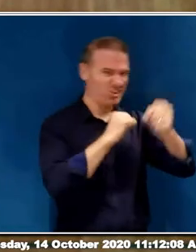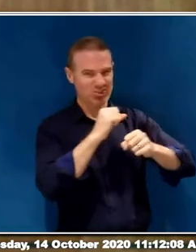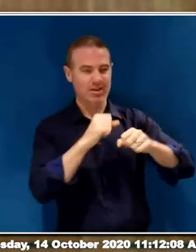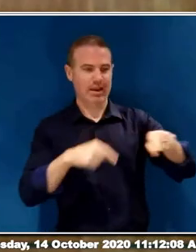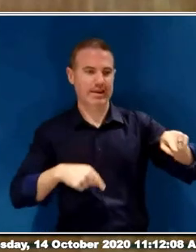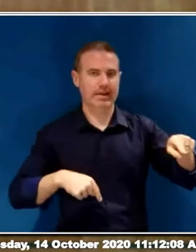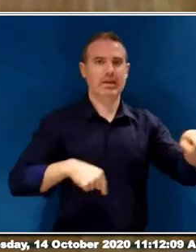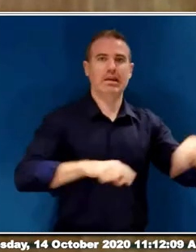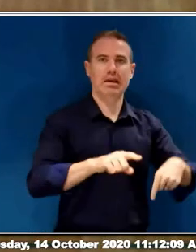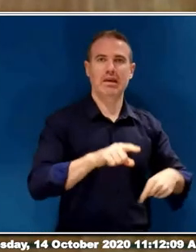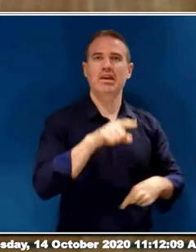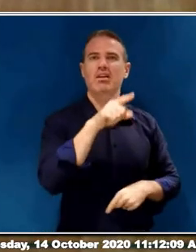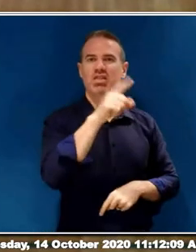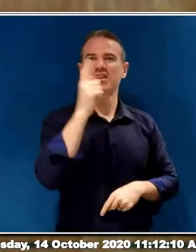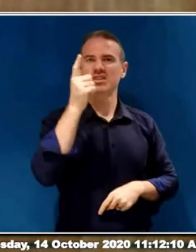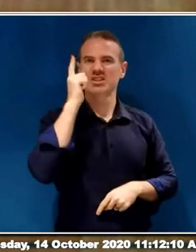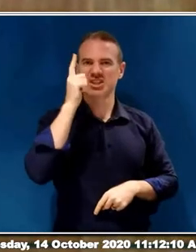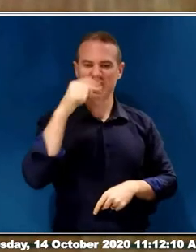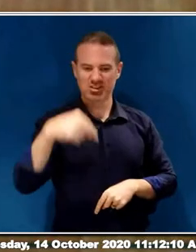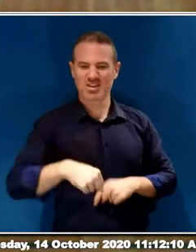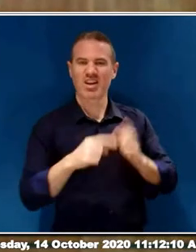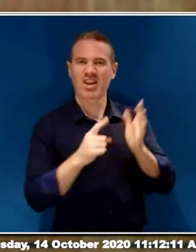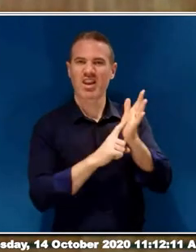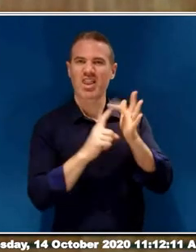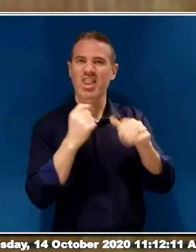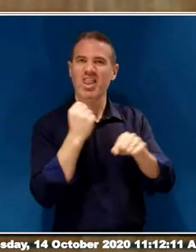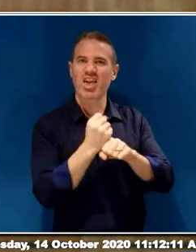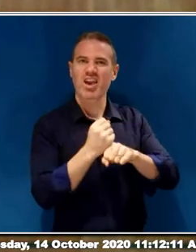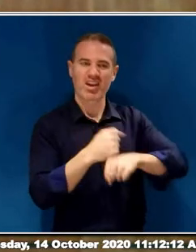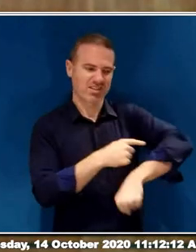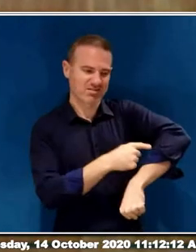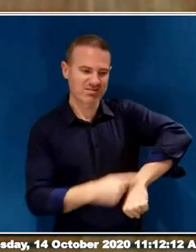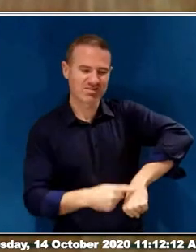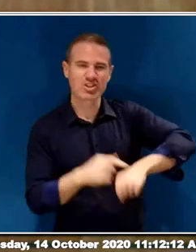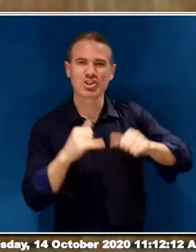And you were called to the school? I was called to the school, yes.